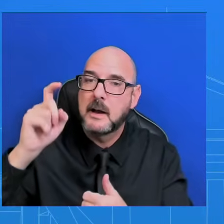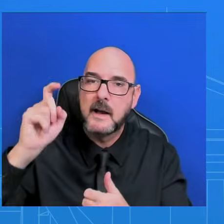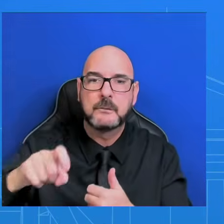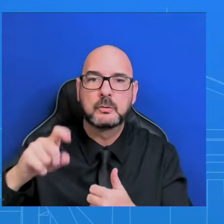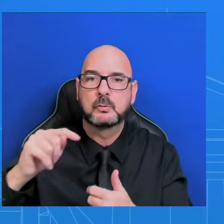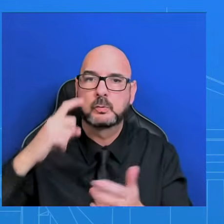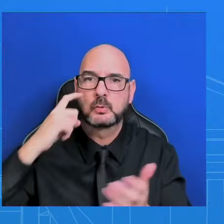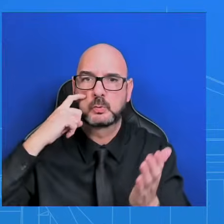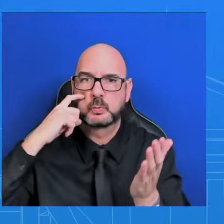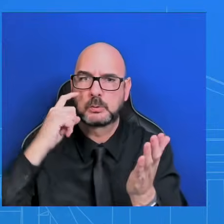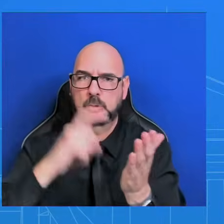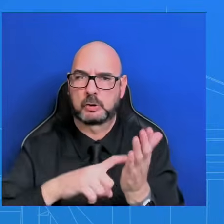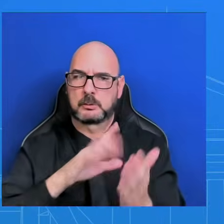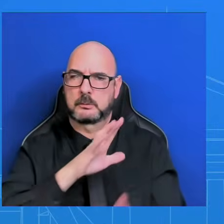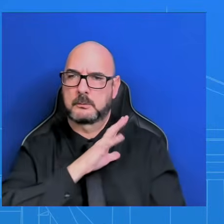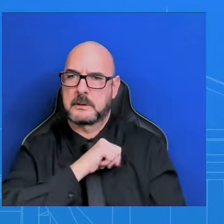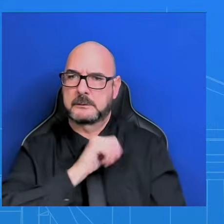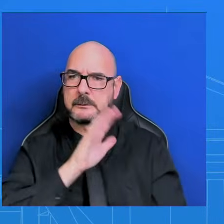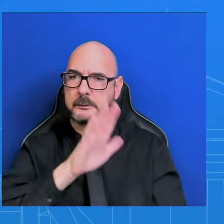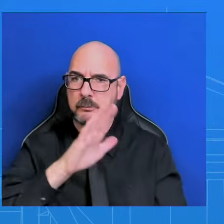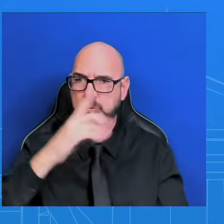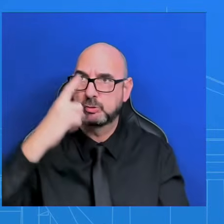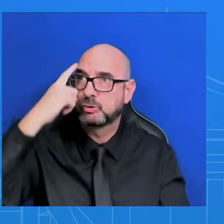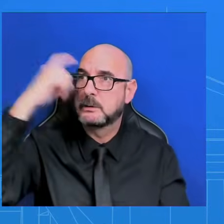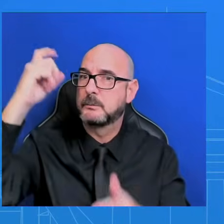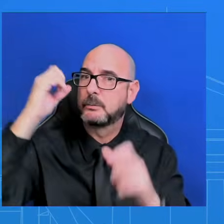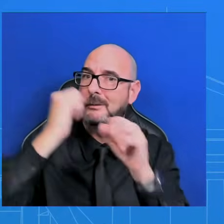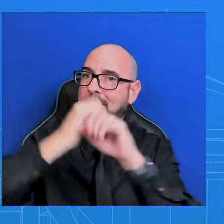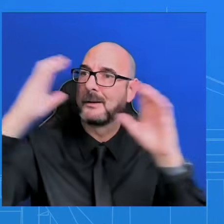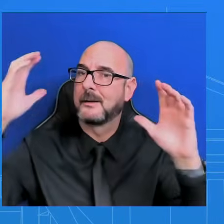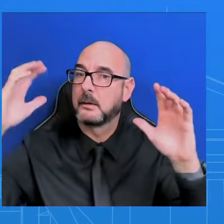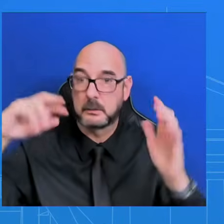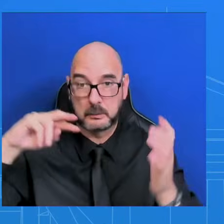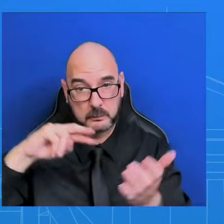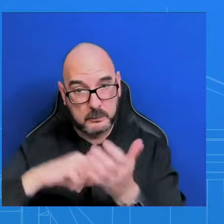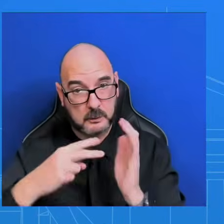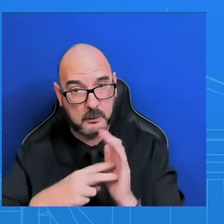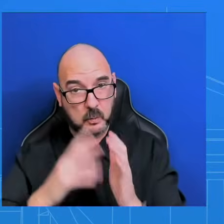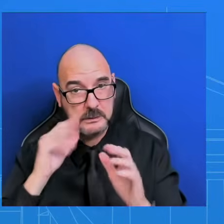So, we're going to continue to have those conversations. The Press: John, were the Prime Minister's comments